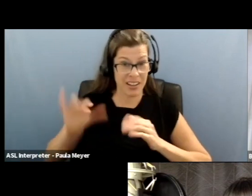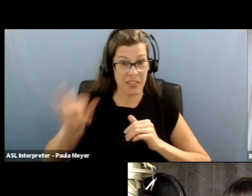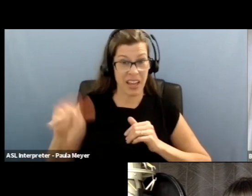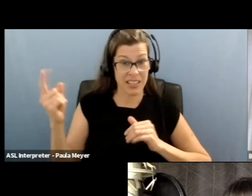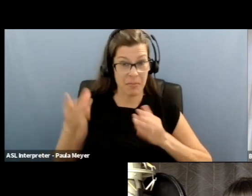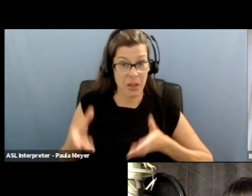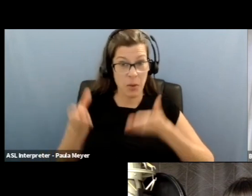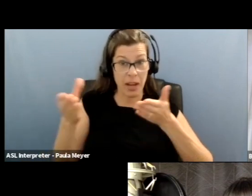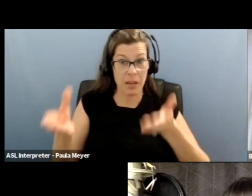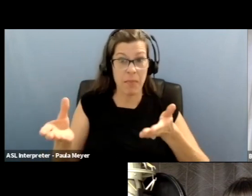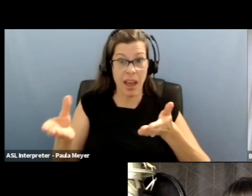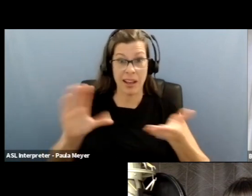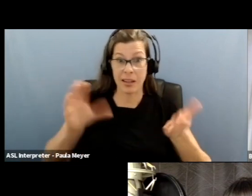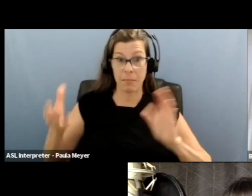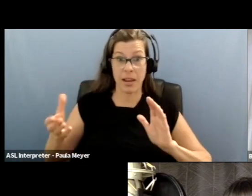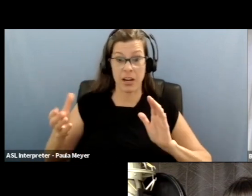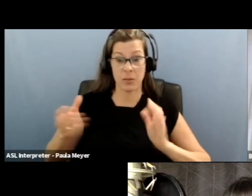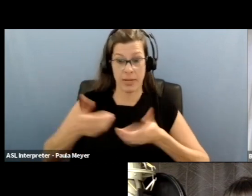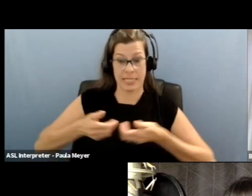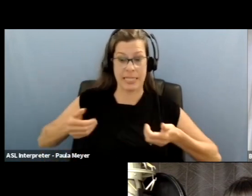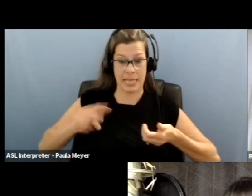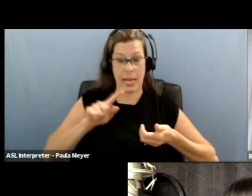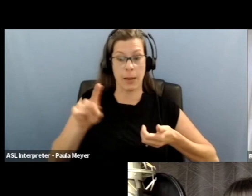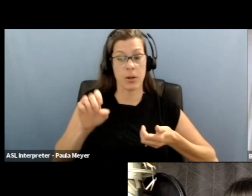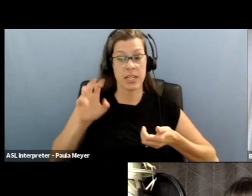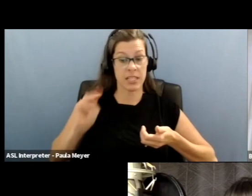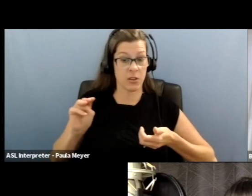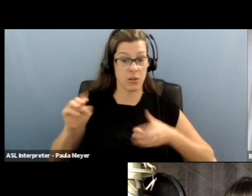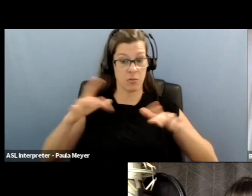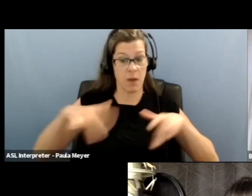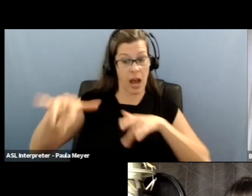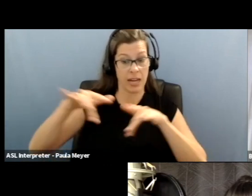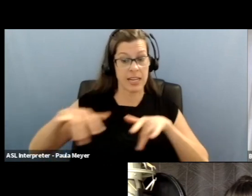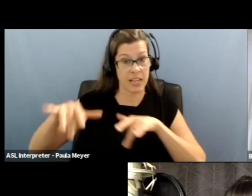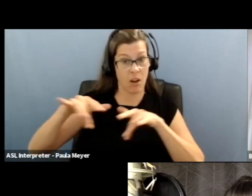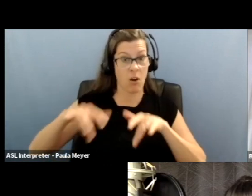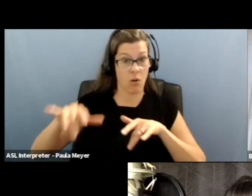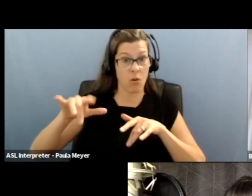over doing a separate Zoom for audio description, which do you think is preferable or works better in your experience?